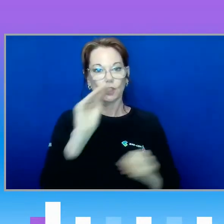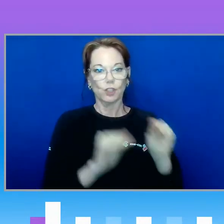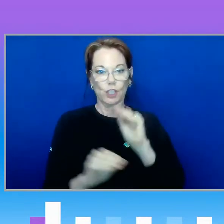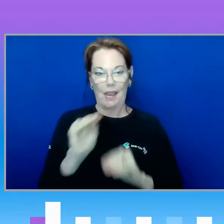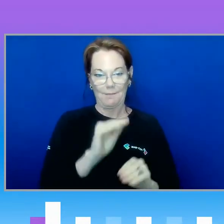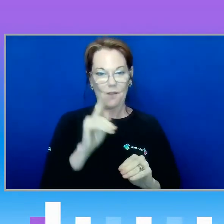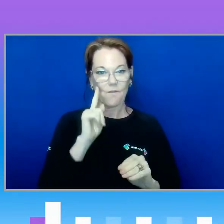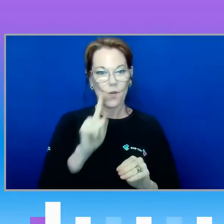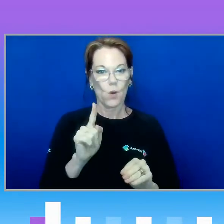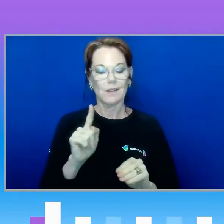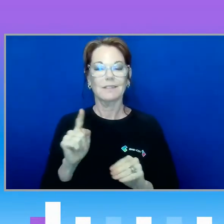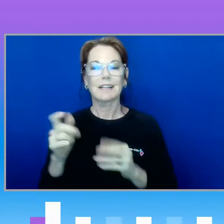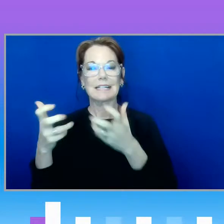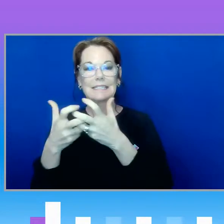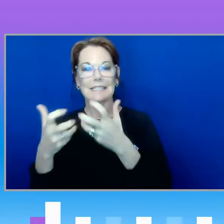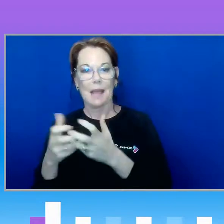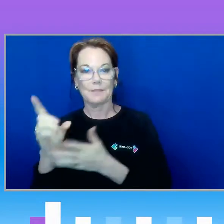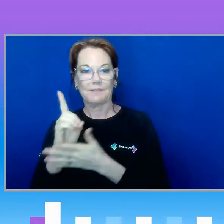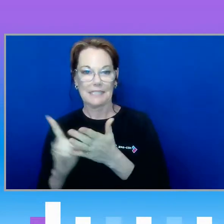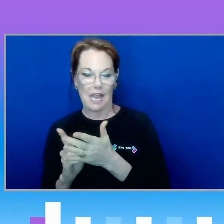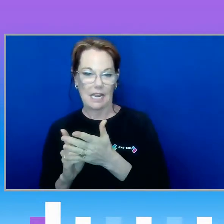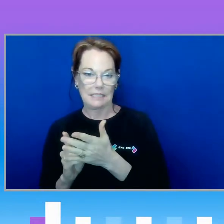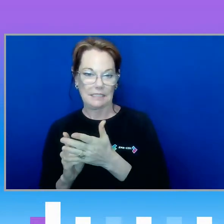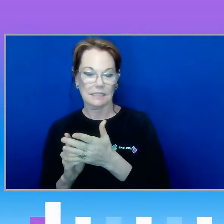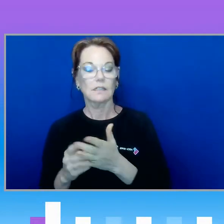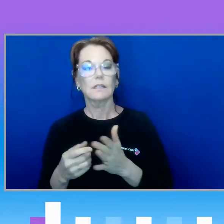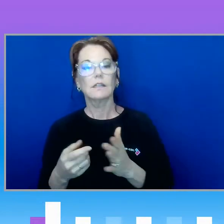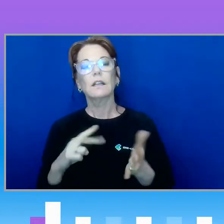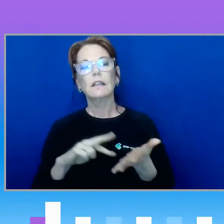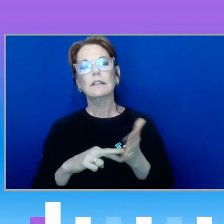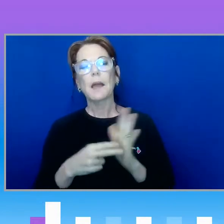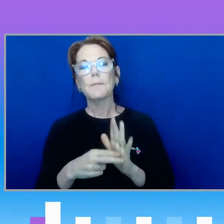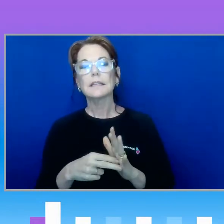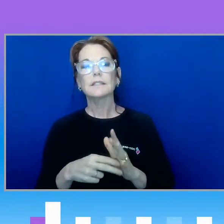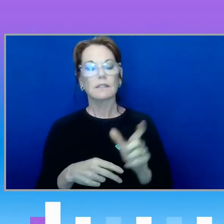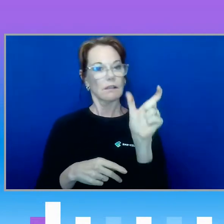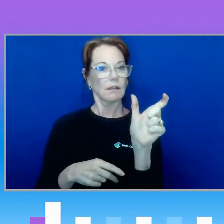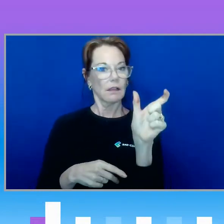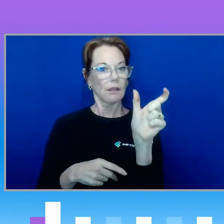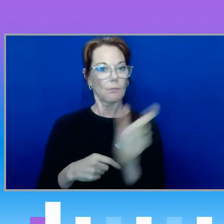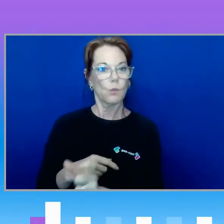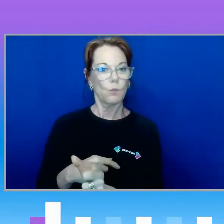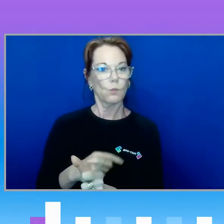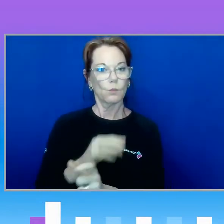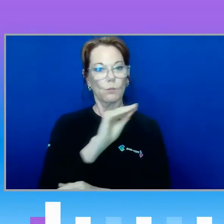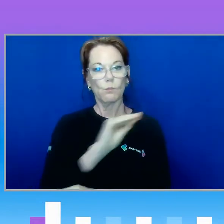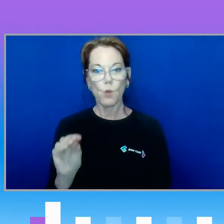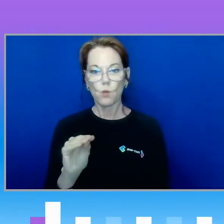around in adaptive design. It might not be truly responsive, so an item might move to an unexpected location. We want to